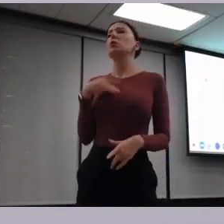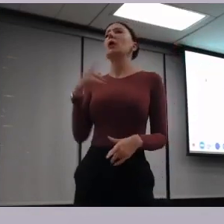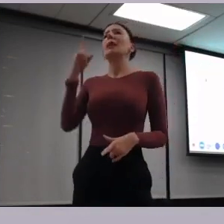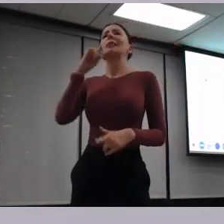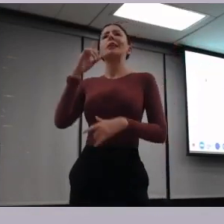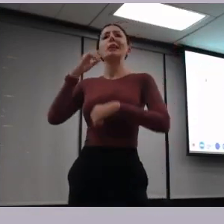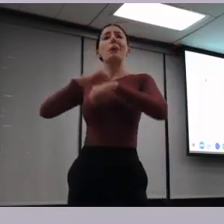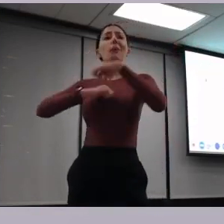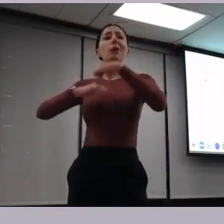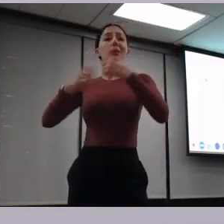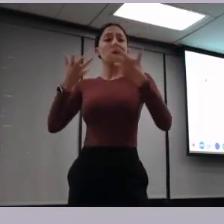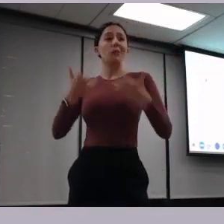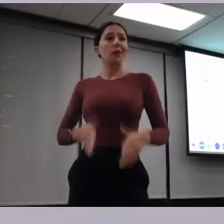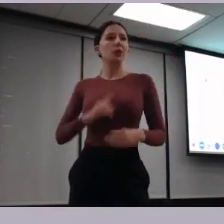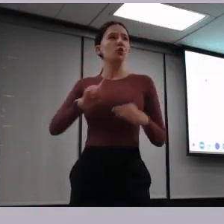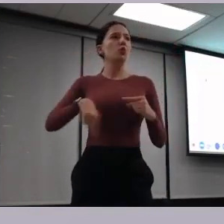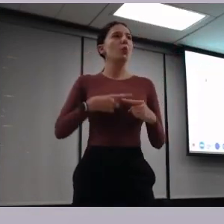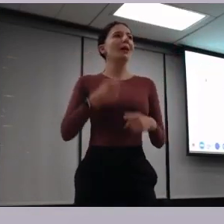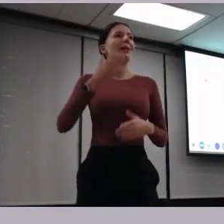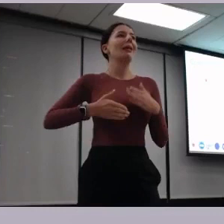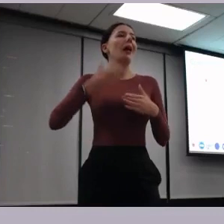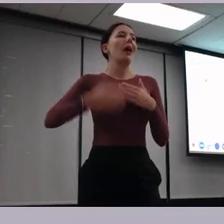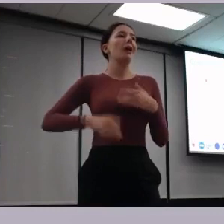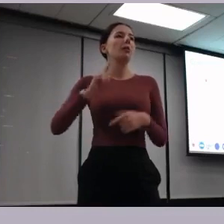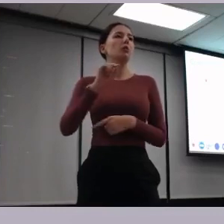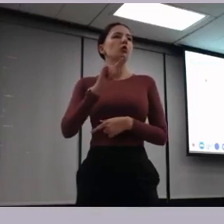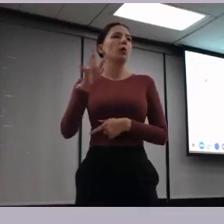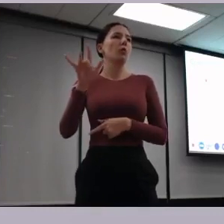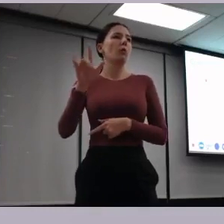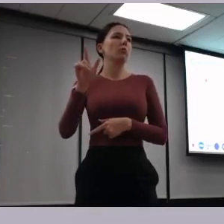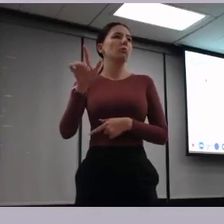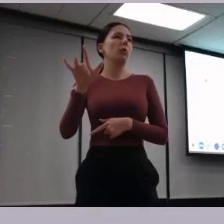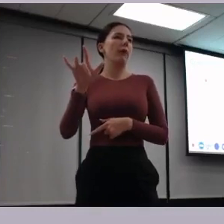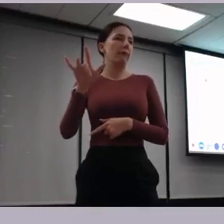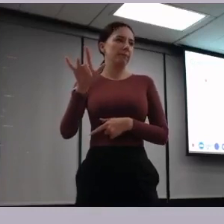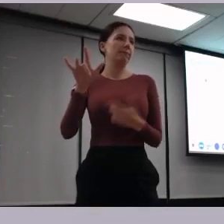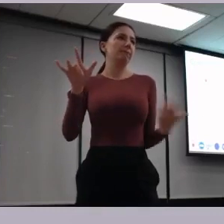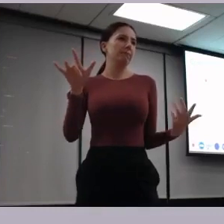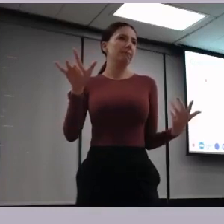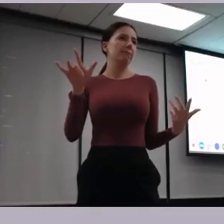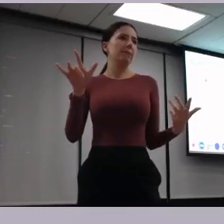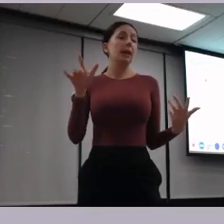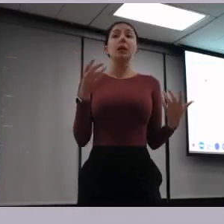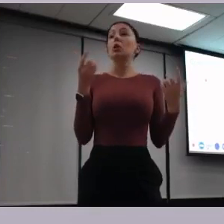in the end of 2025. Right now what they're doing is they're putting in the foundation